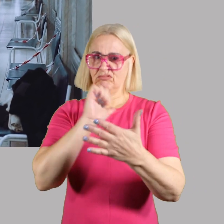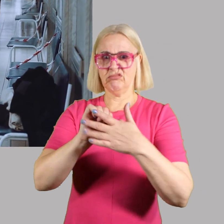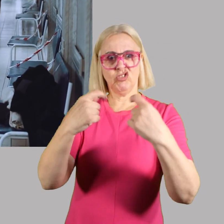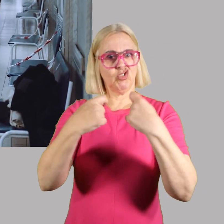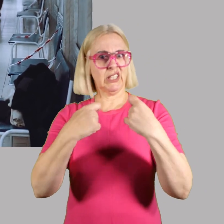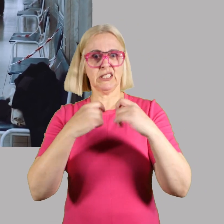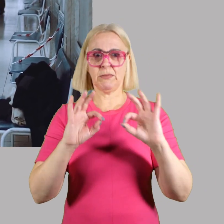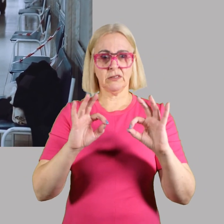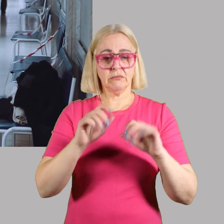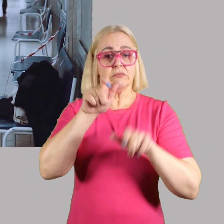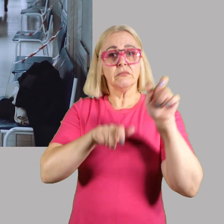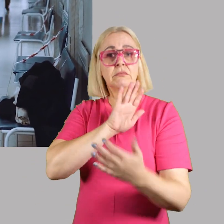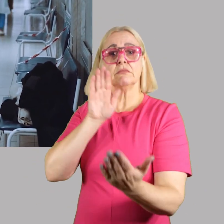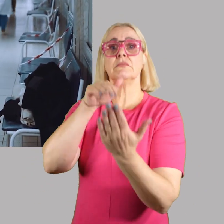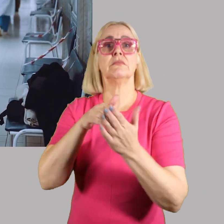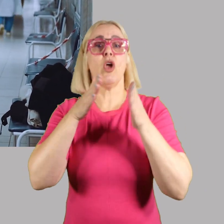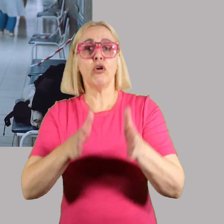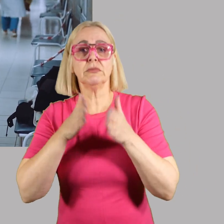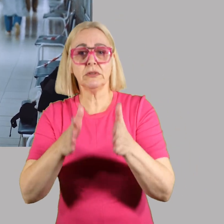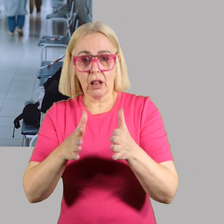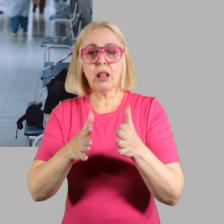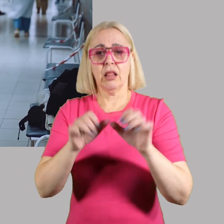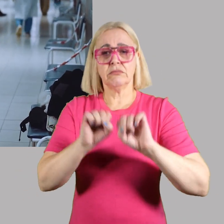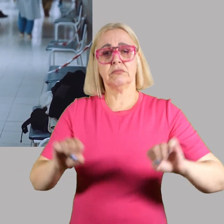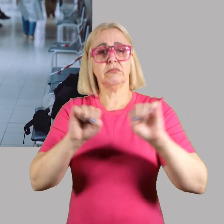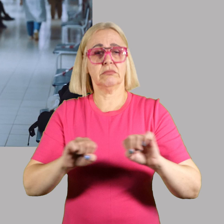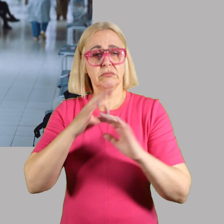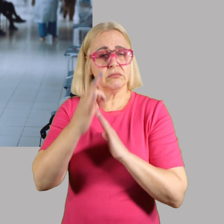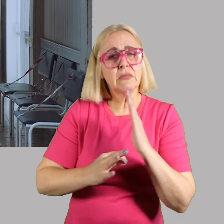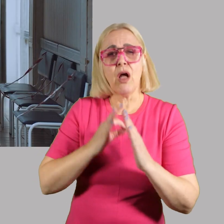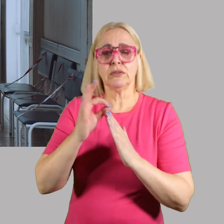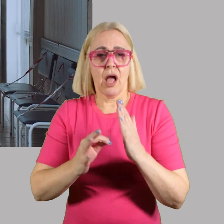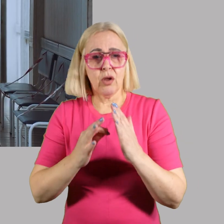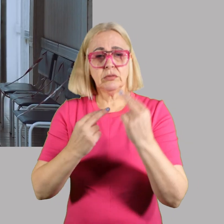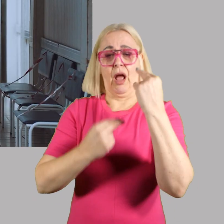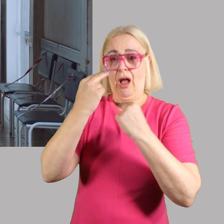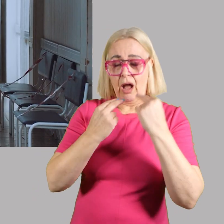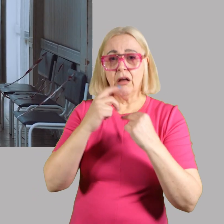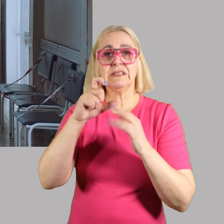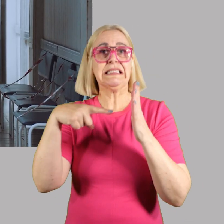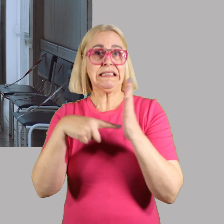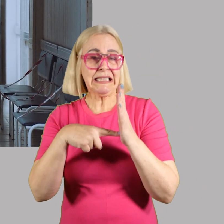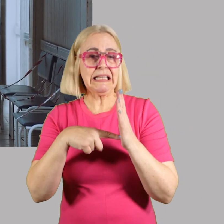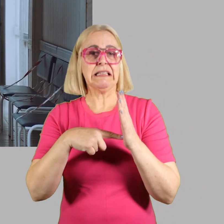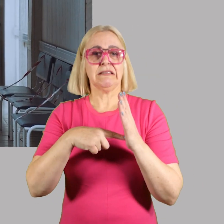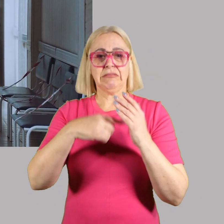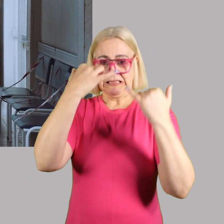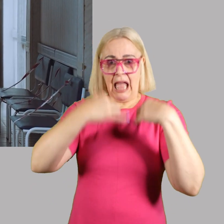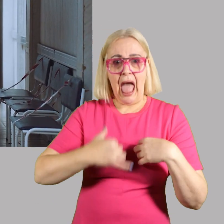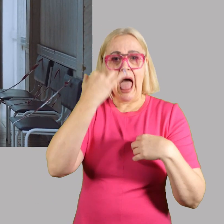Prior to 1995, stroke had no definitive treatment. The patients arrived at the hospitals and waited